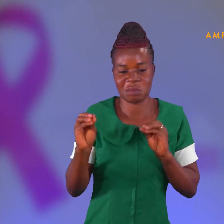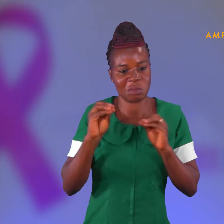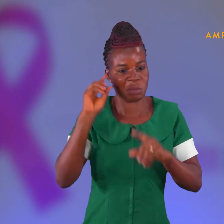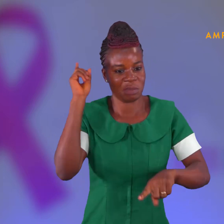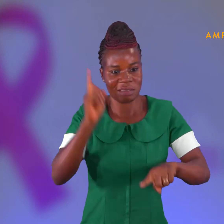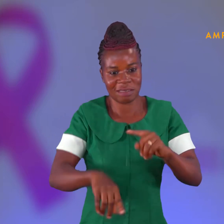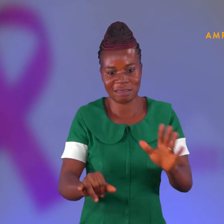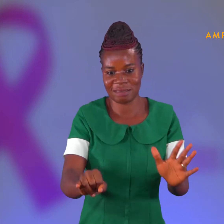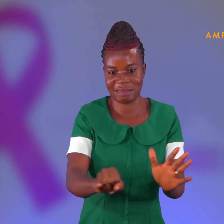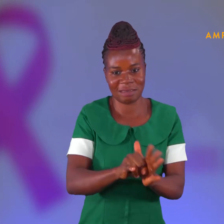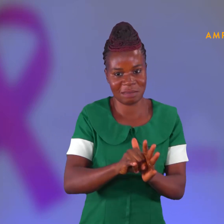No, you can't merely identify if it is STI/STD or not.